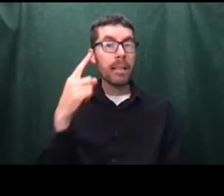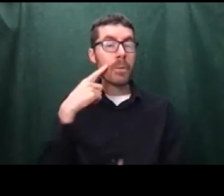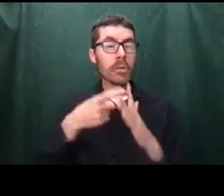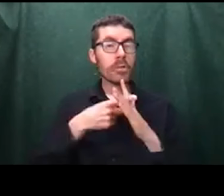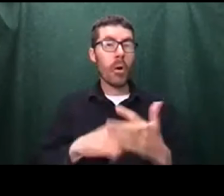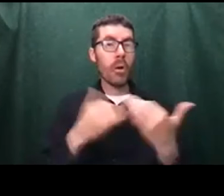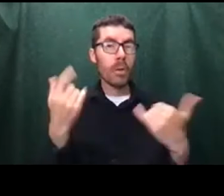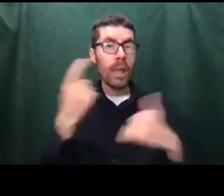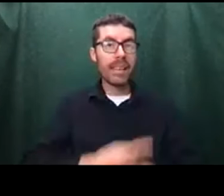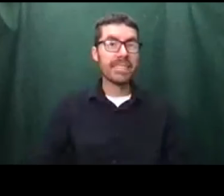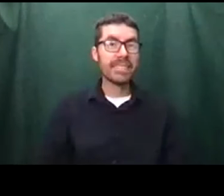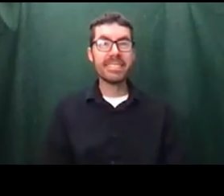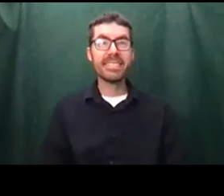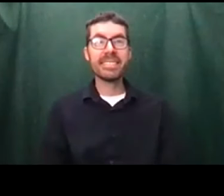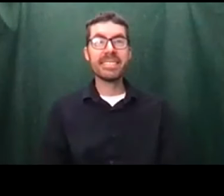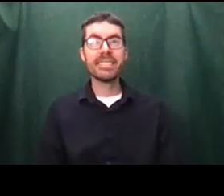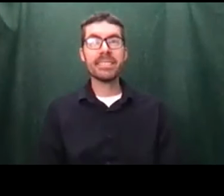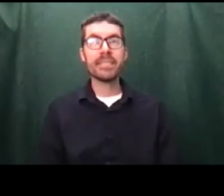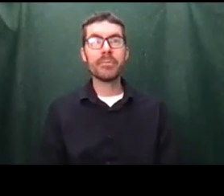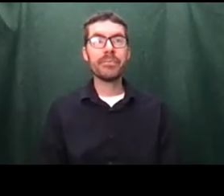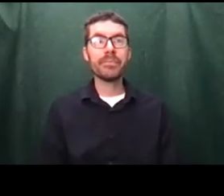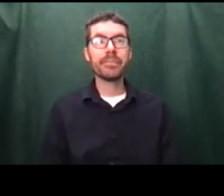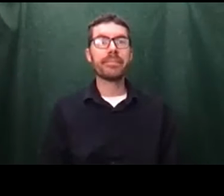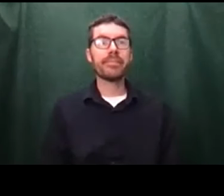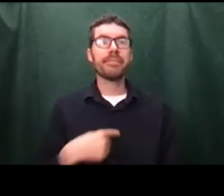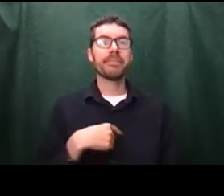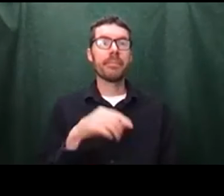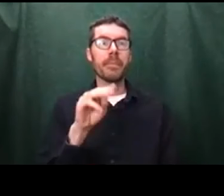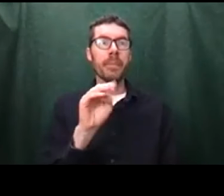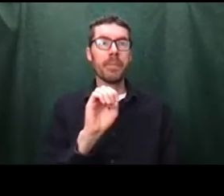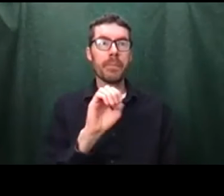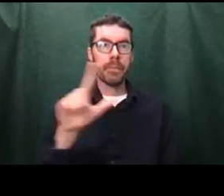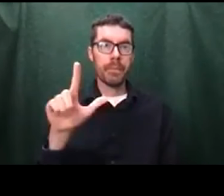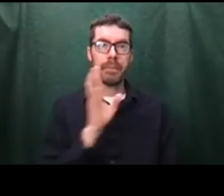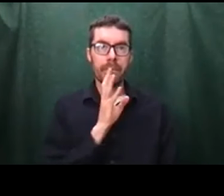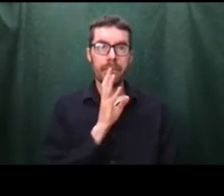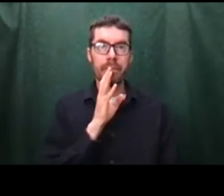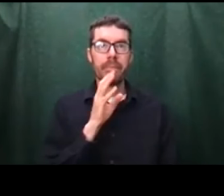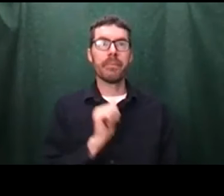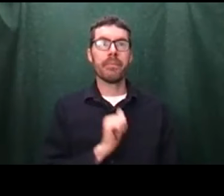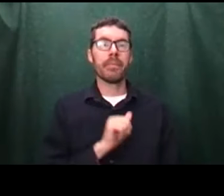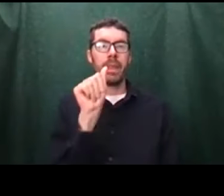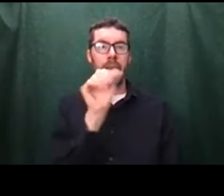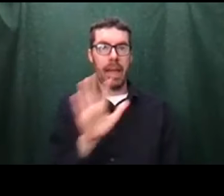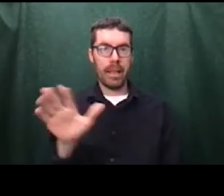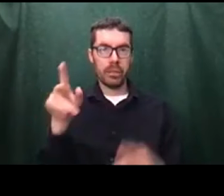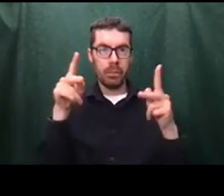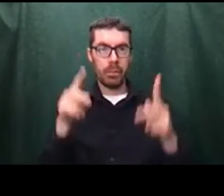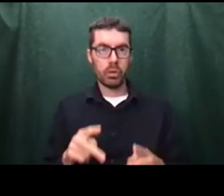Mel: This is Mel speaking. I'm an Asian person with dark hair that's pulled back.